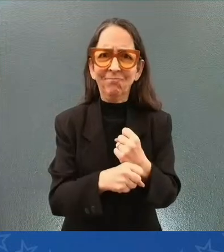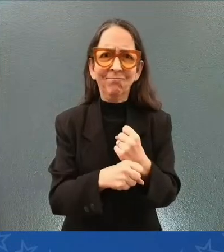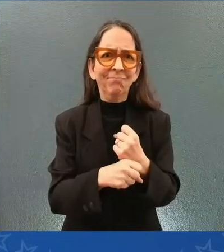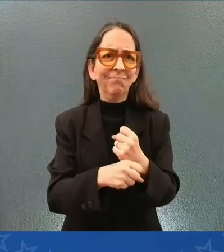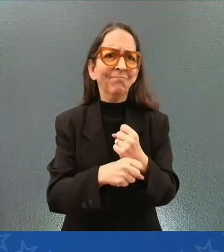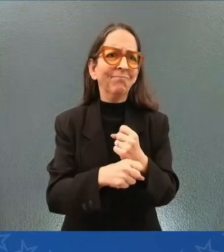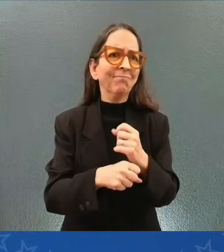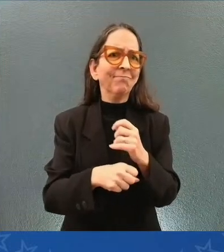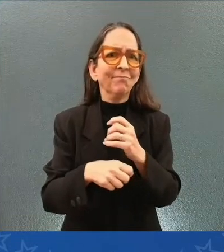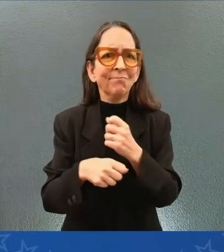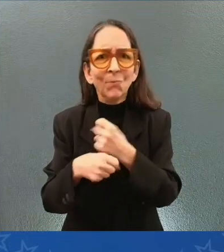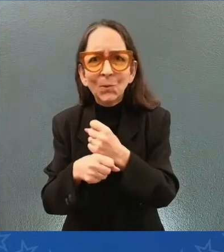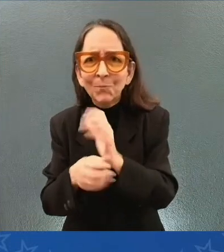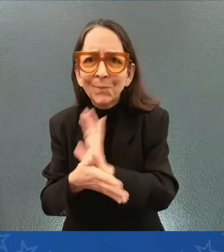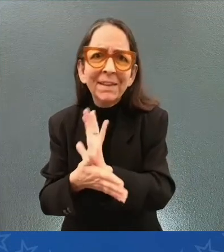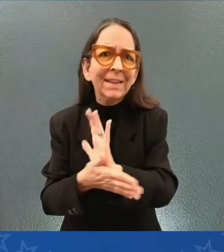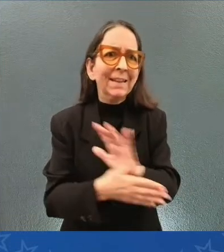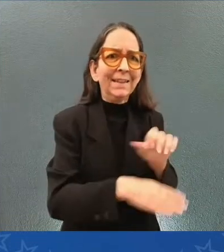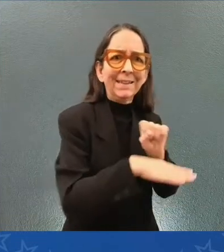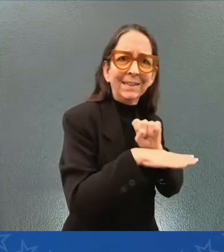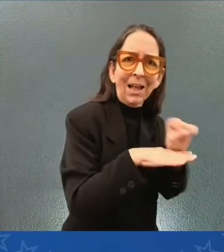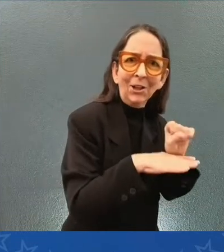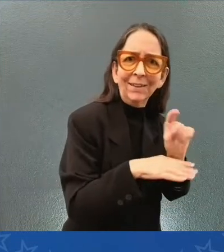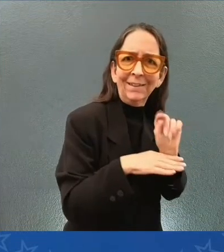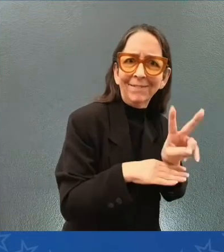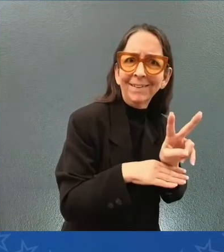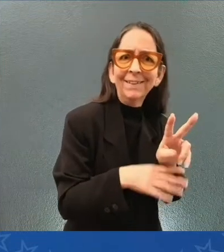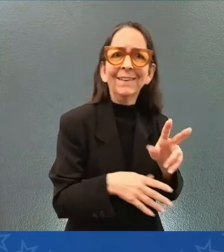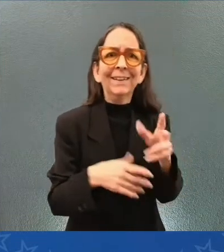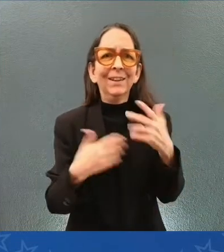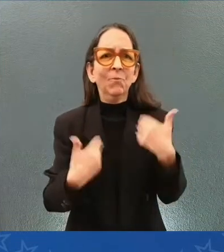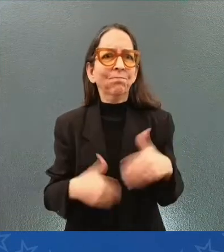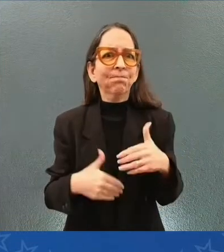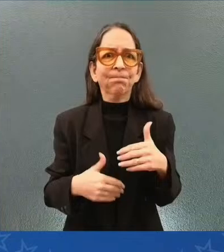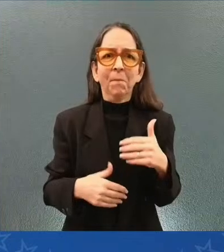and everyday people have earned him wide acclaim that includes two Academy Awards,